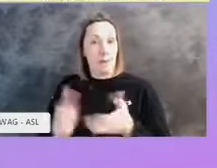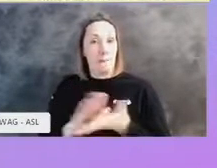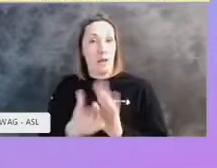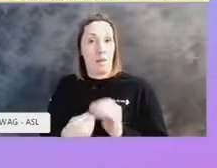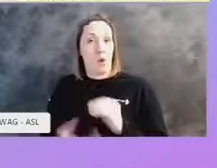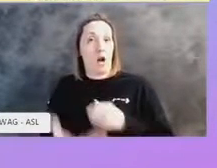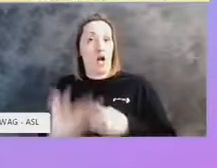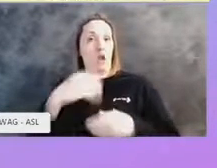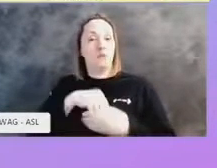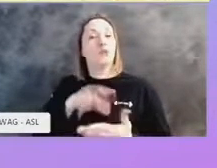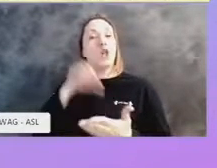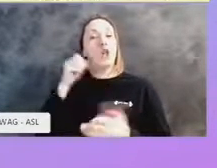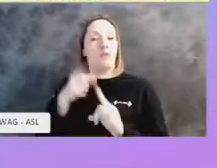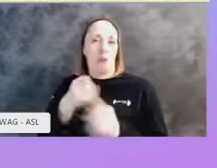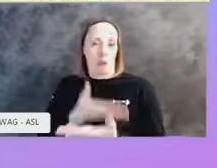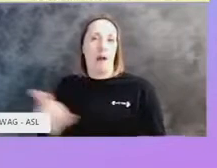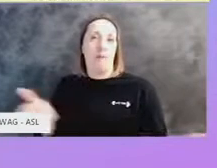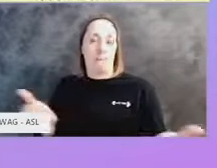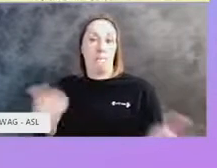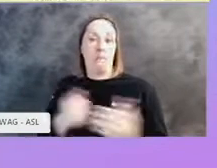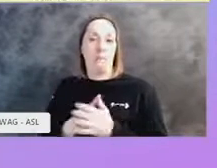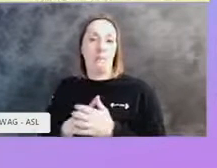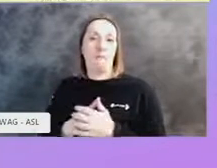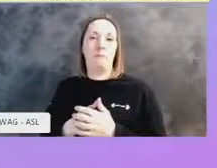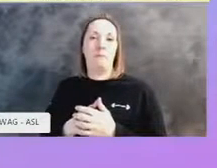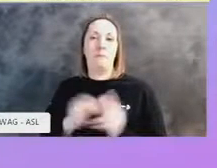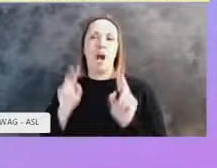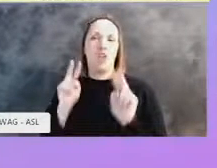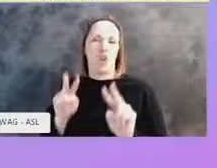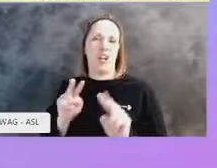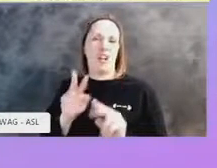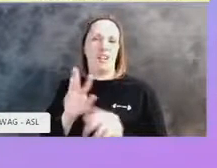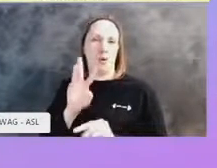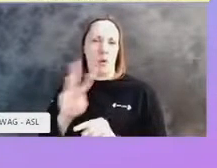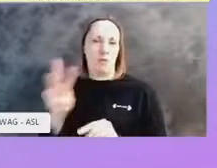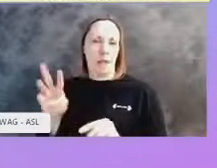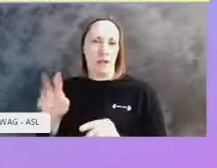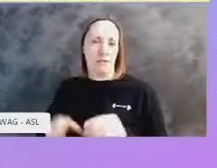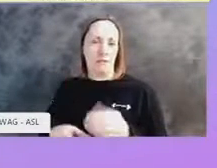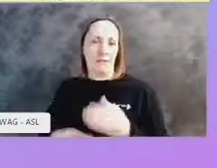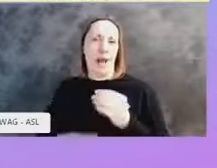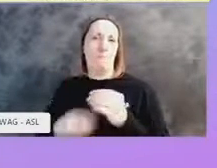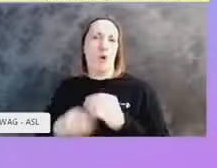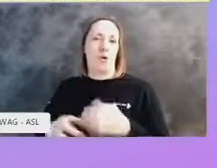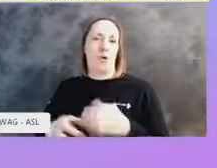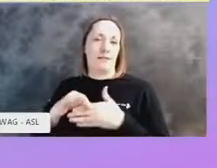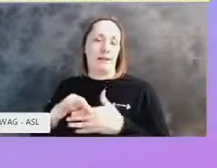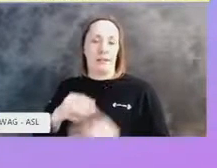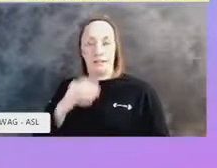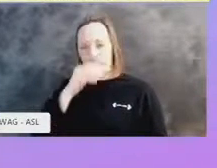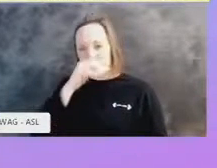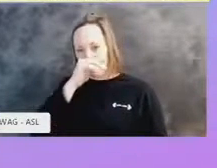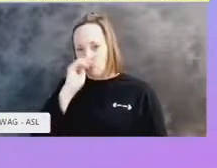they appreciate. If you're interested in learning more about how you can be more inclusive, you can learn from them directly. Again by going